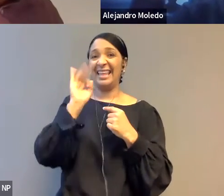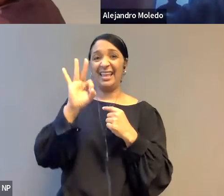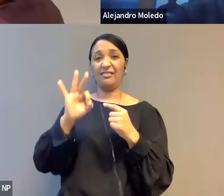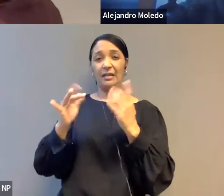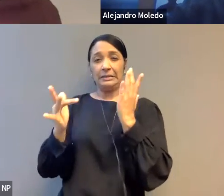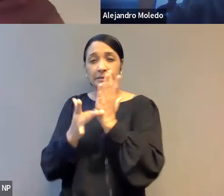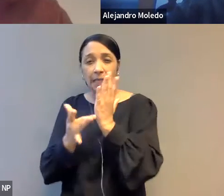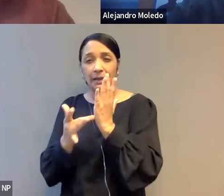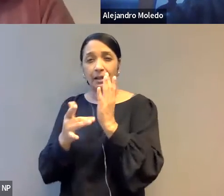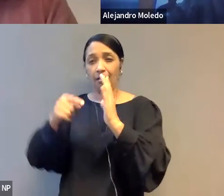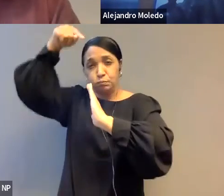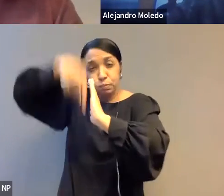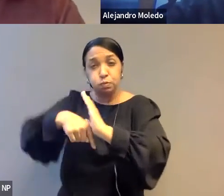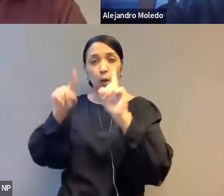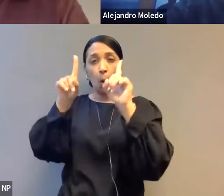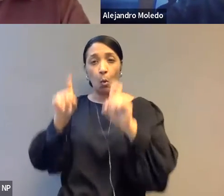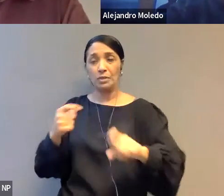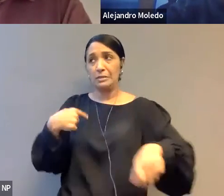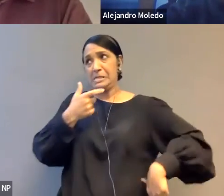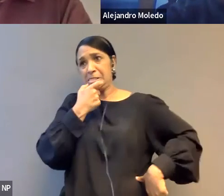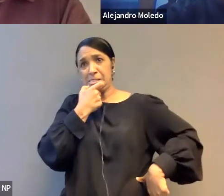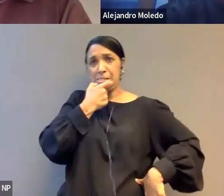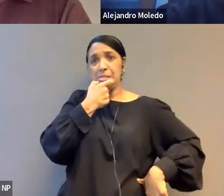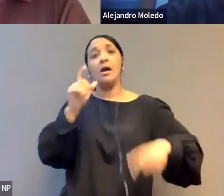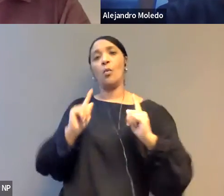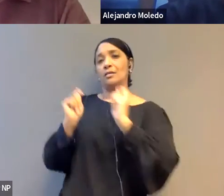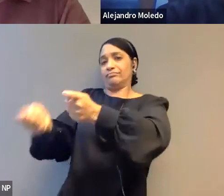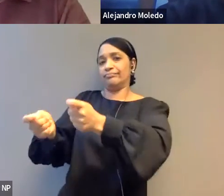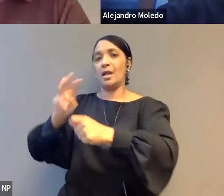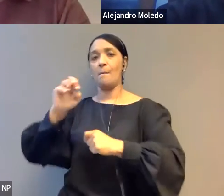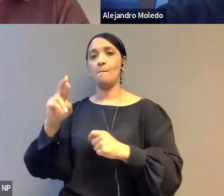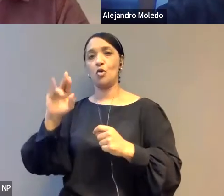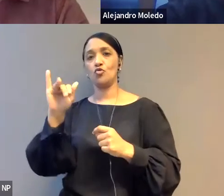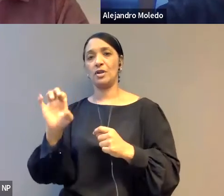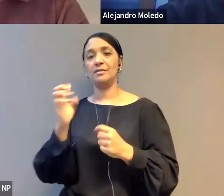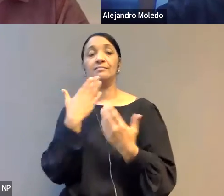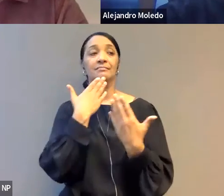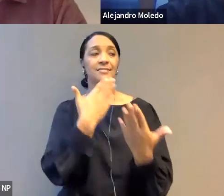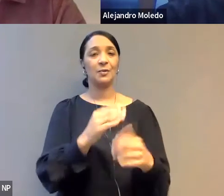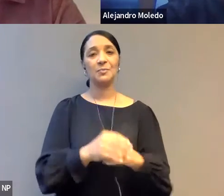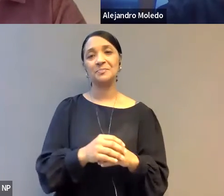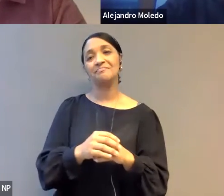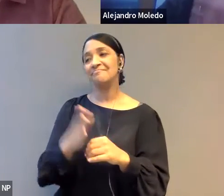I may invoke Marie to answer as well. Thank you very much. Thank you very much, Alejandro.